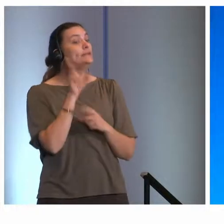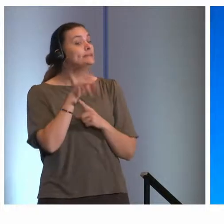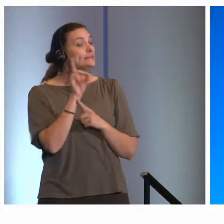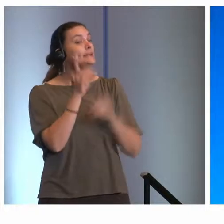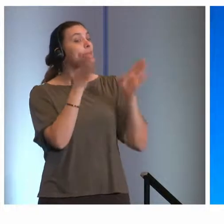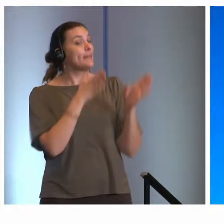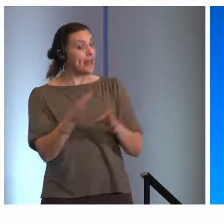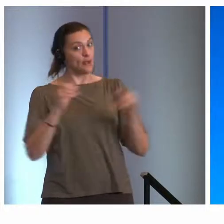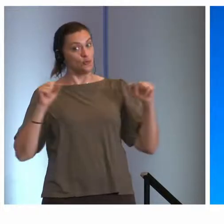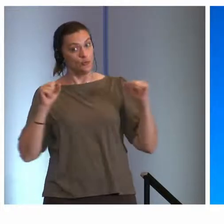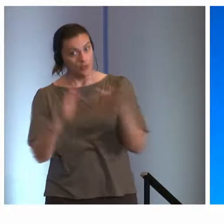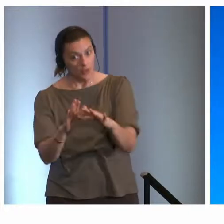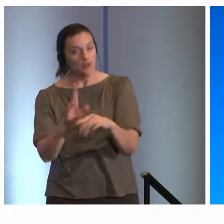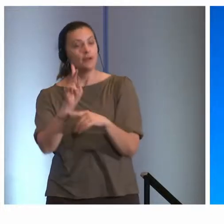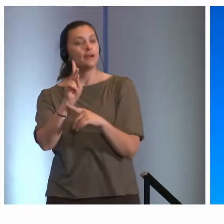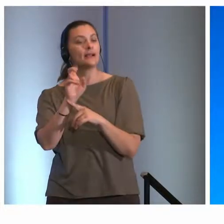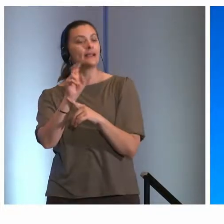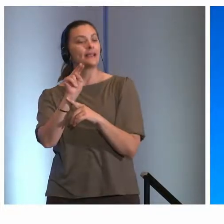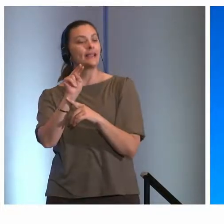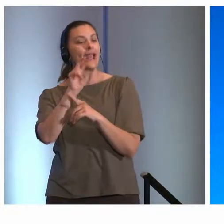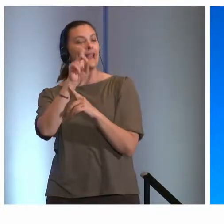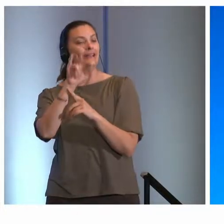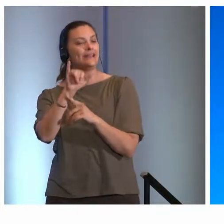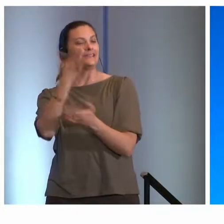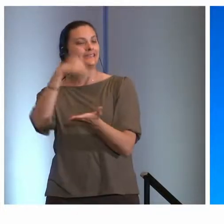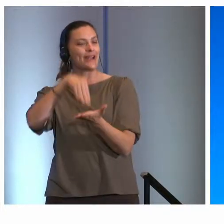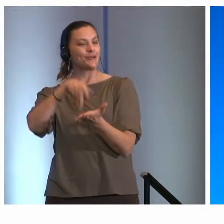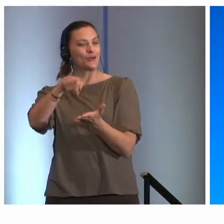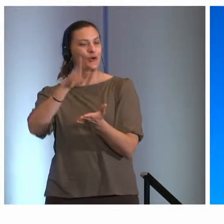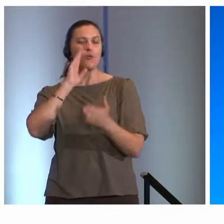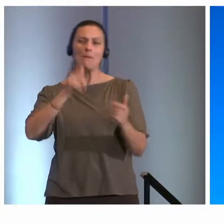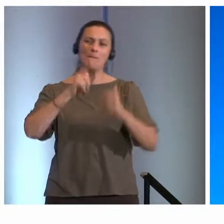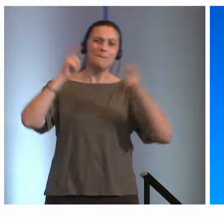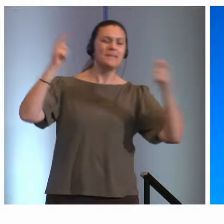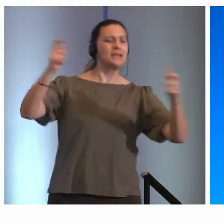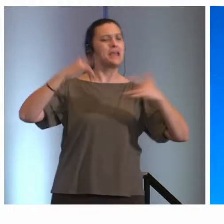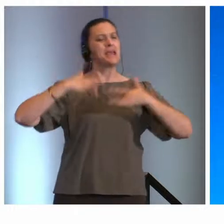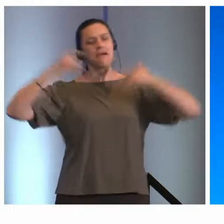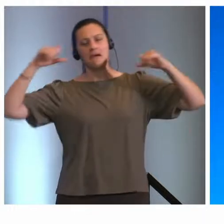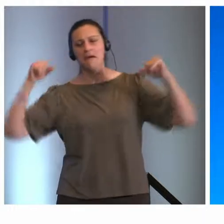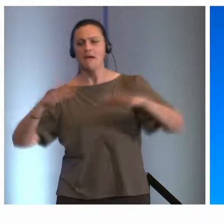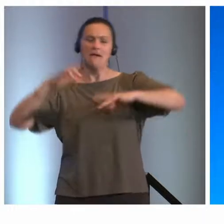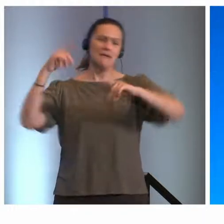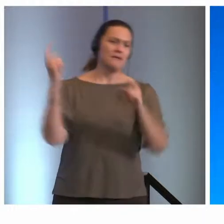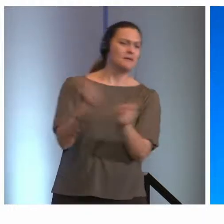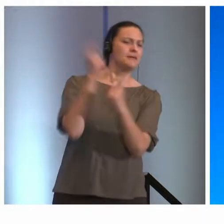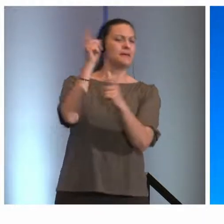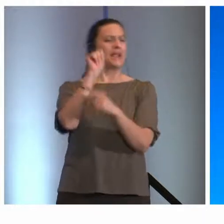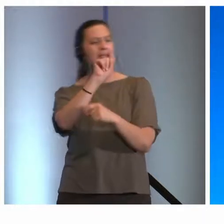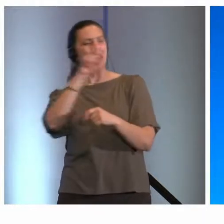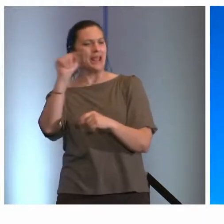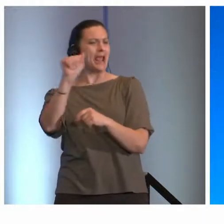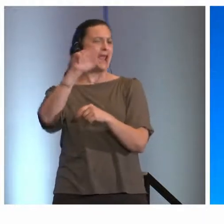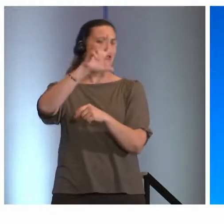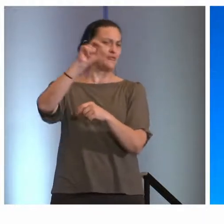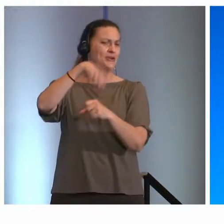we had planned to do this at the Kennedy Center, planned a